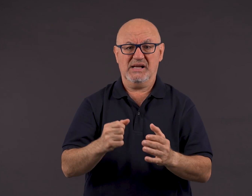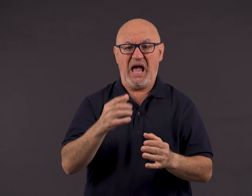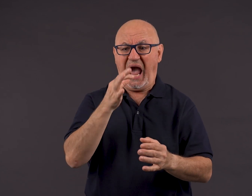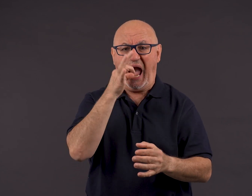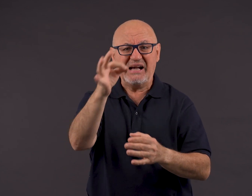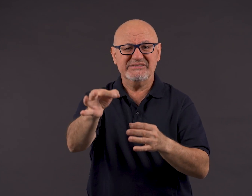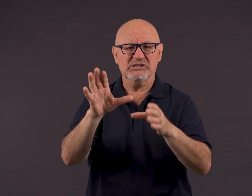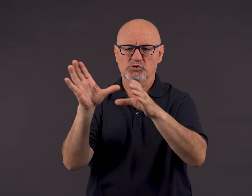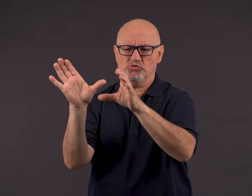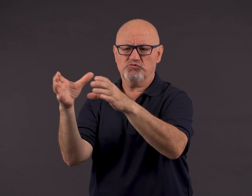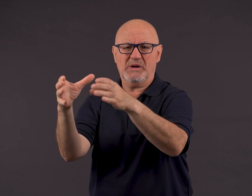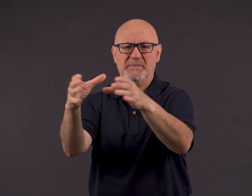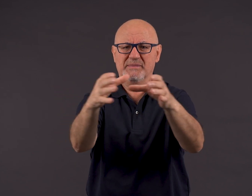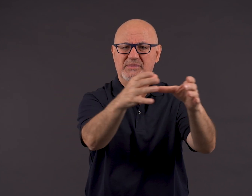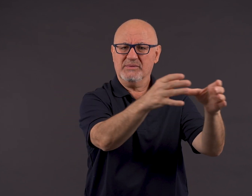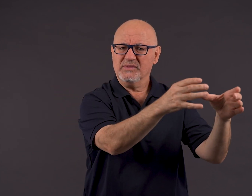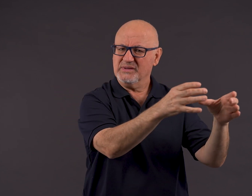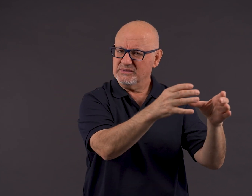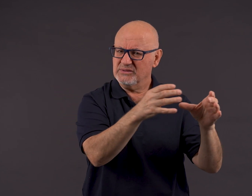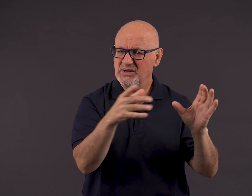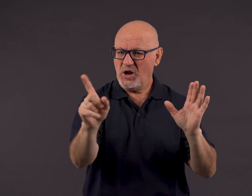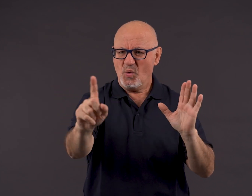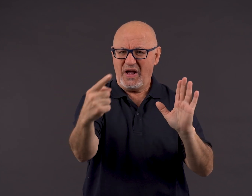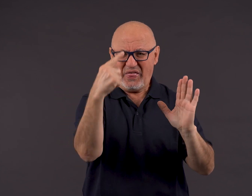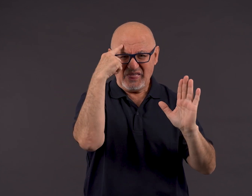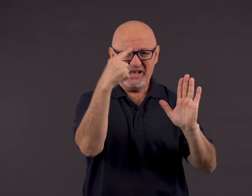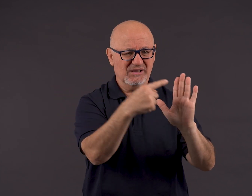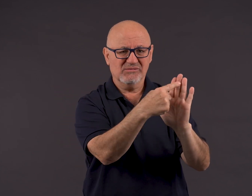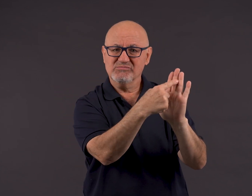a number of different groups of people whether they find